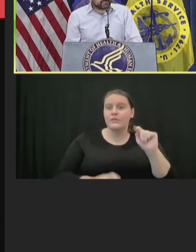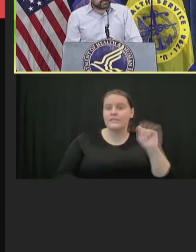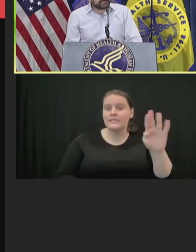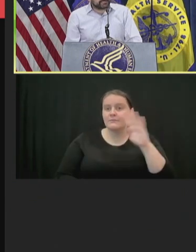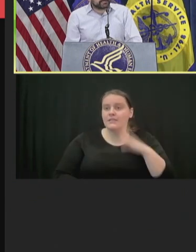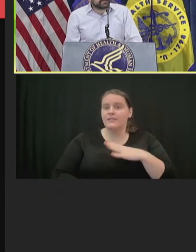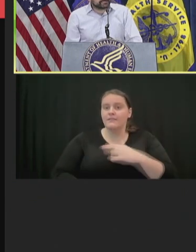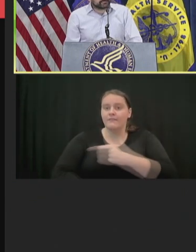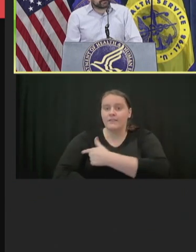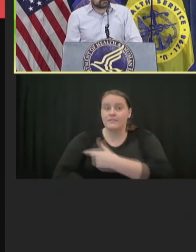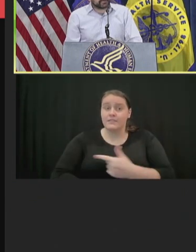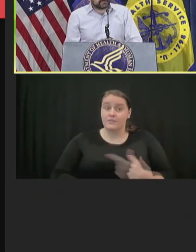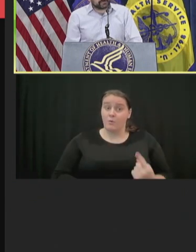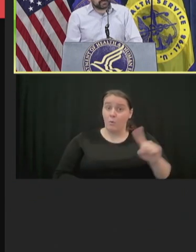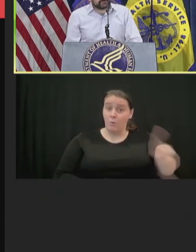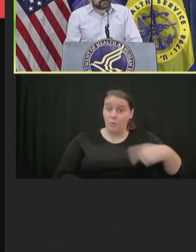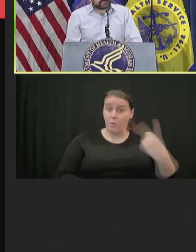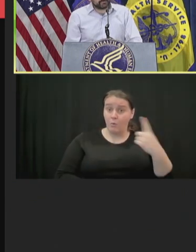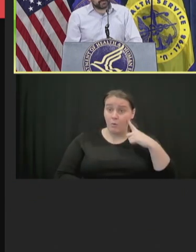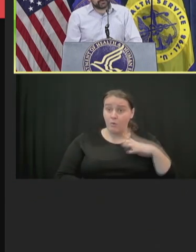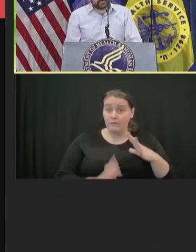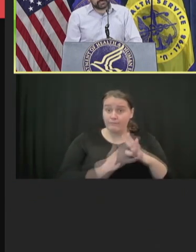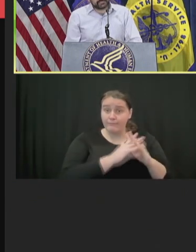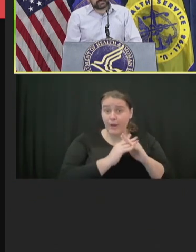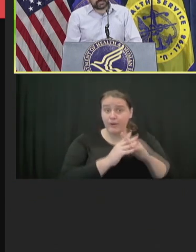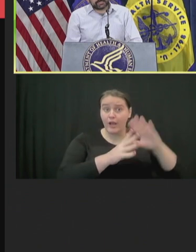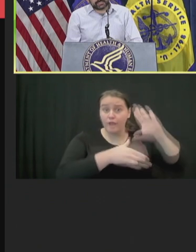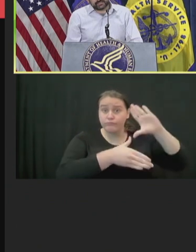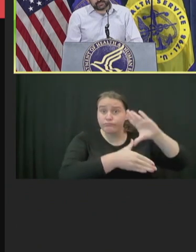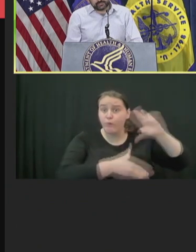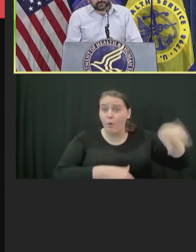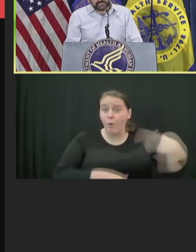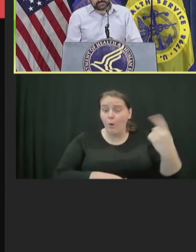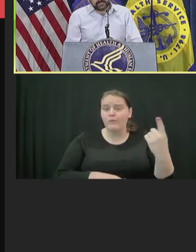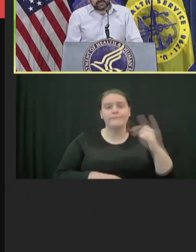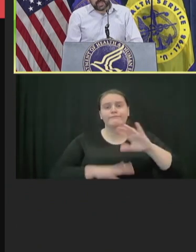I think these clinical trials are giving us the opportunity to collect data in humans. And the